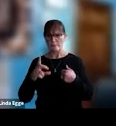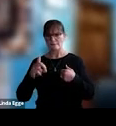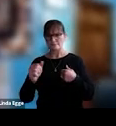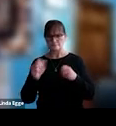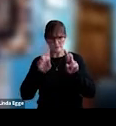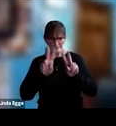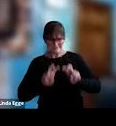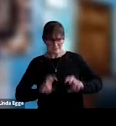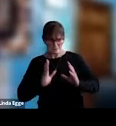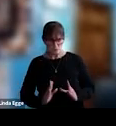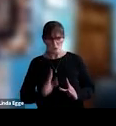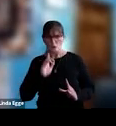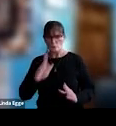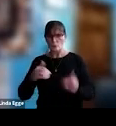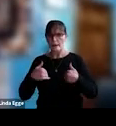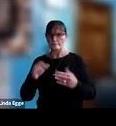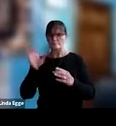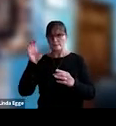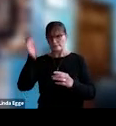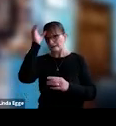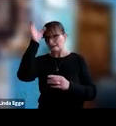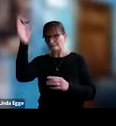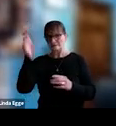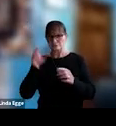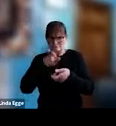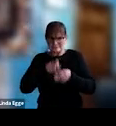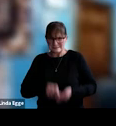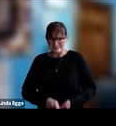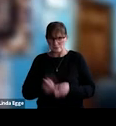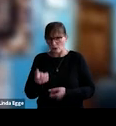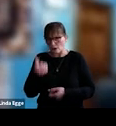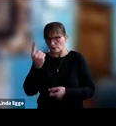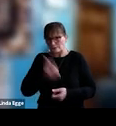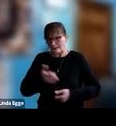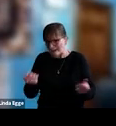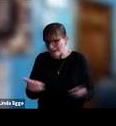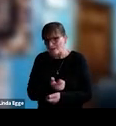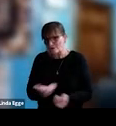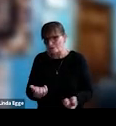will have the contextual details needed to understand the materiality portion